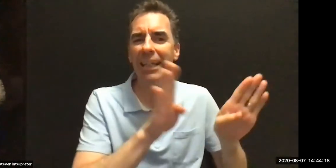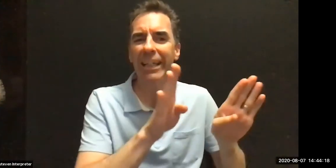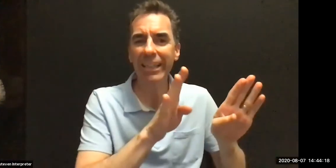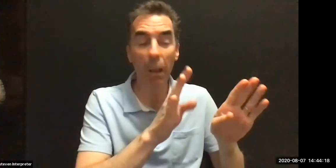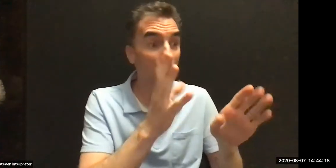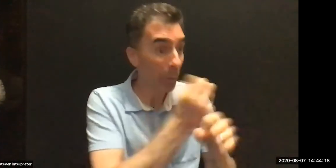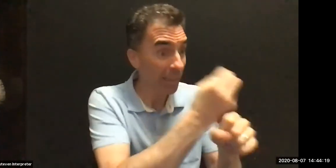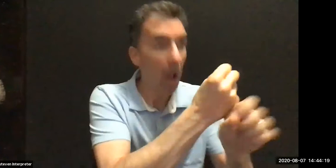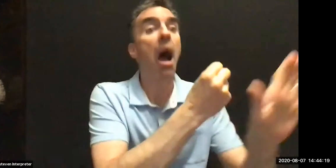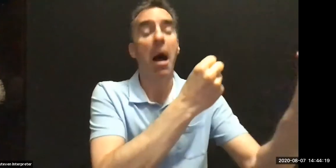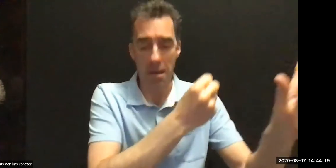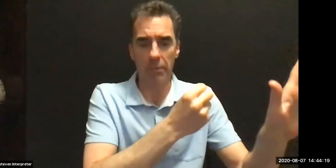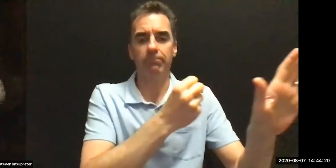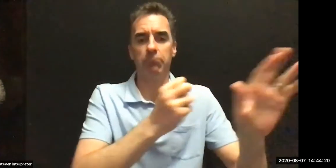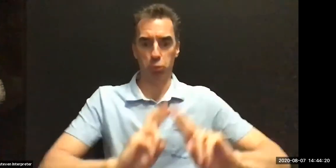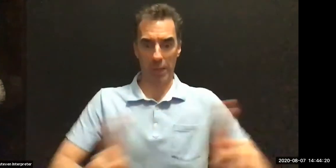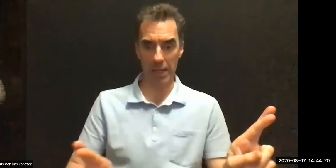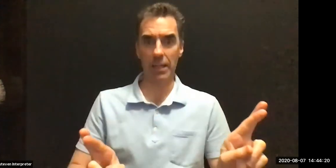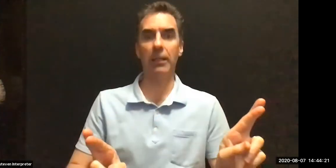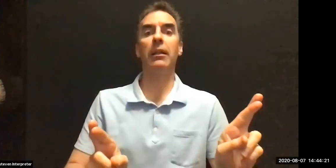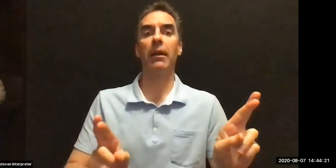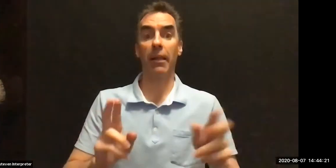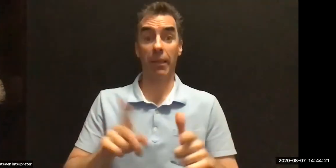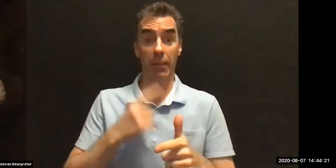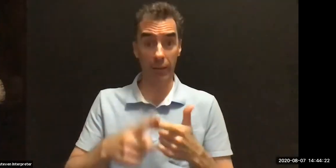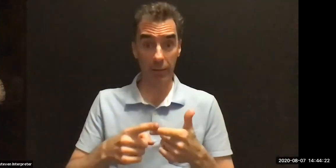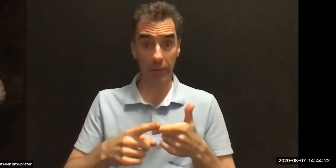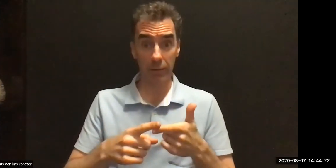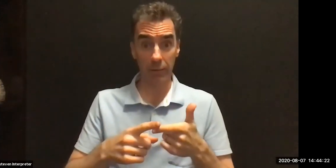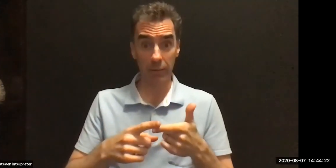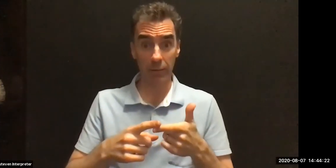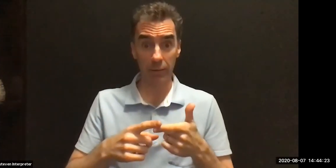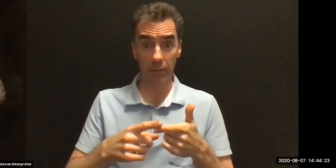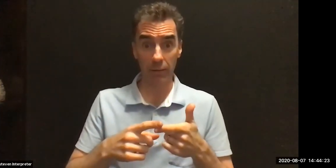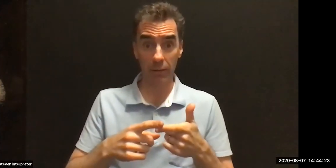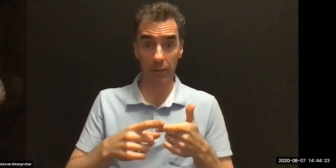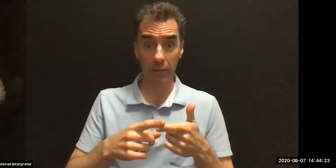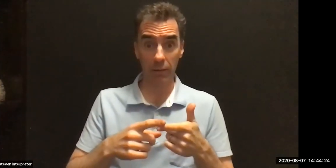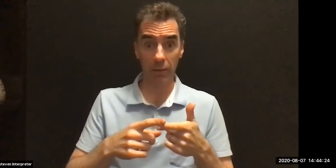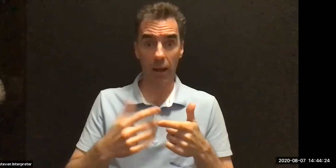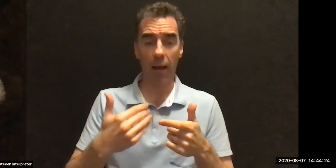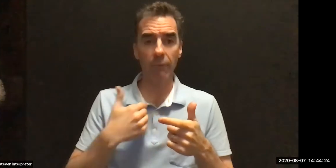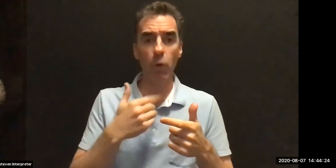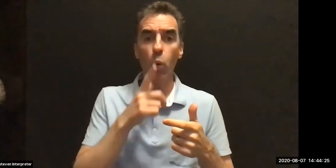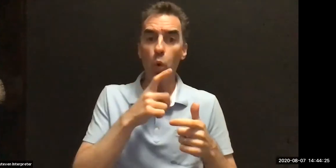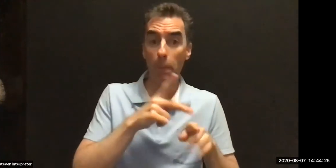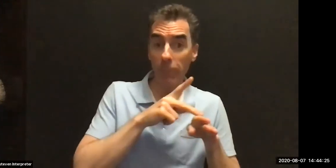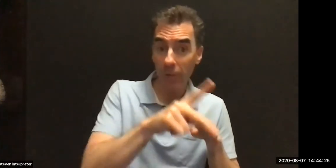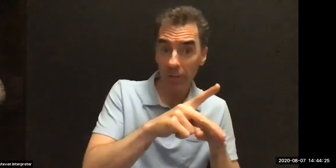Channelle Charest: A specific project or ask and then manage alongside professional developers professional project managers.